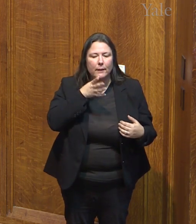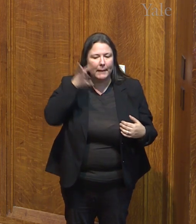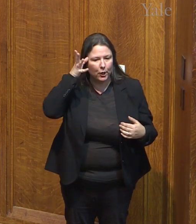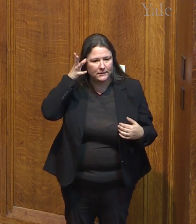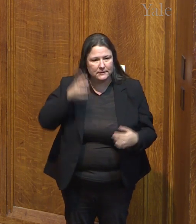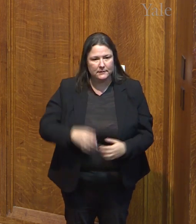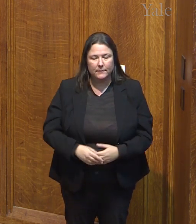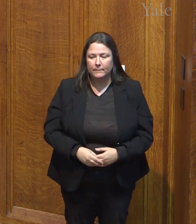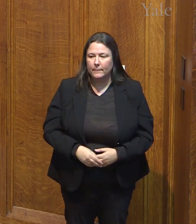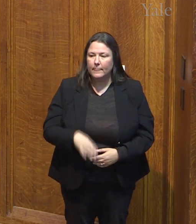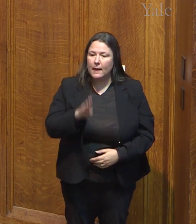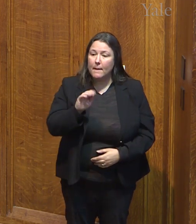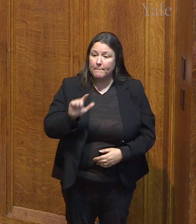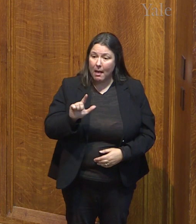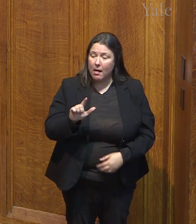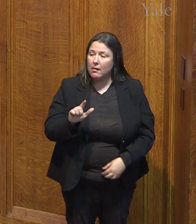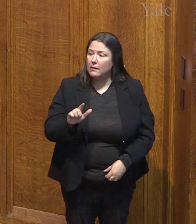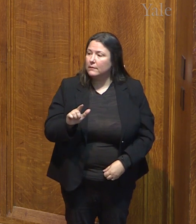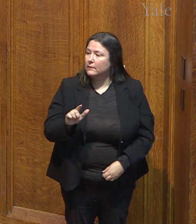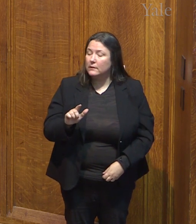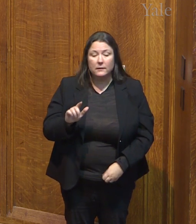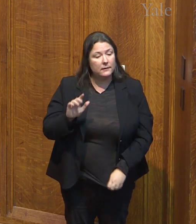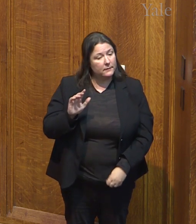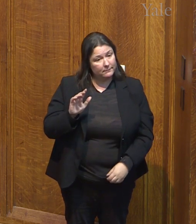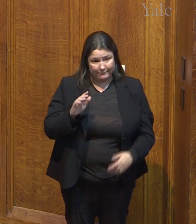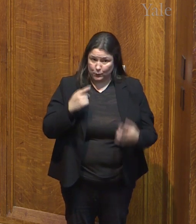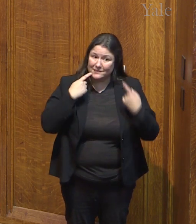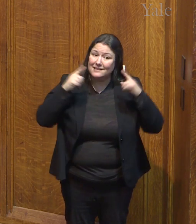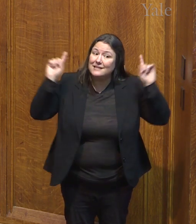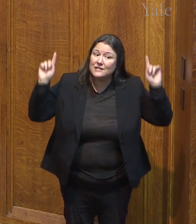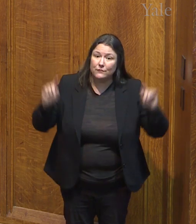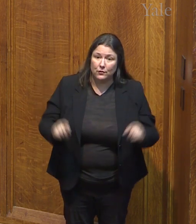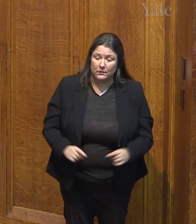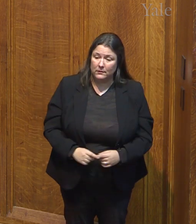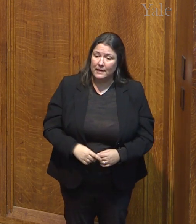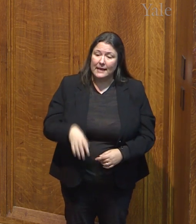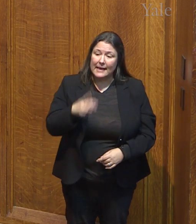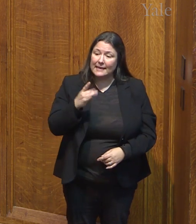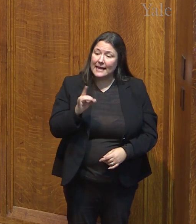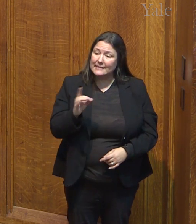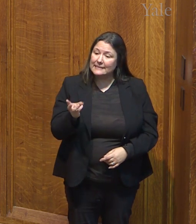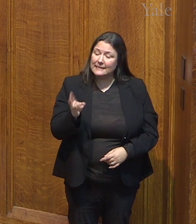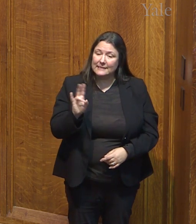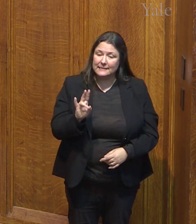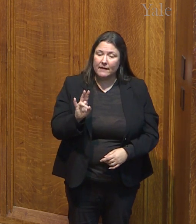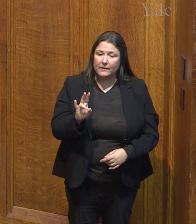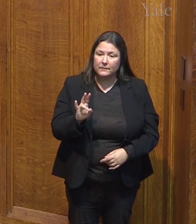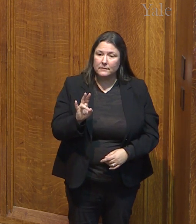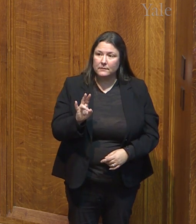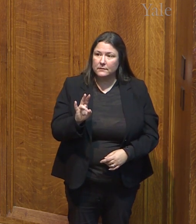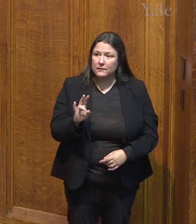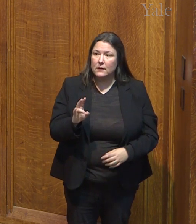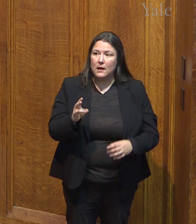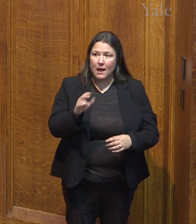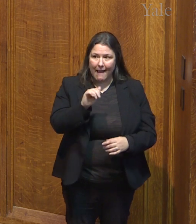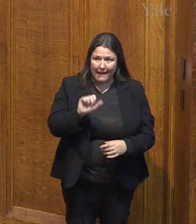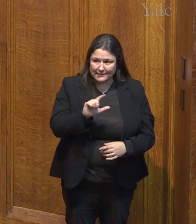Bell and his allies were extraordinarily successful. In 1867, American Sign Language had been the median